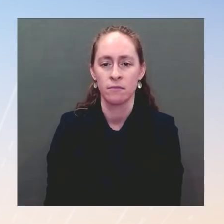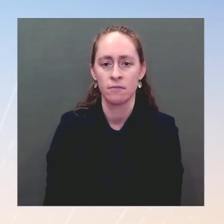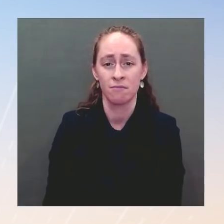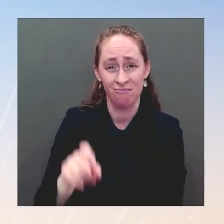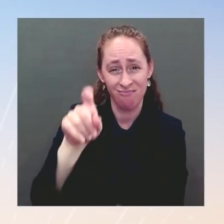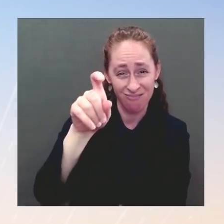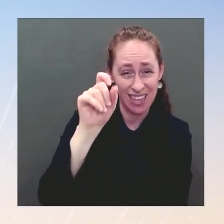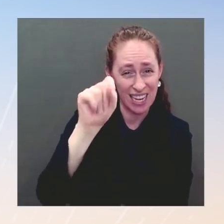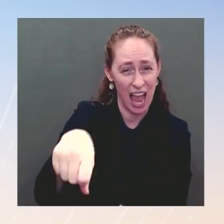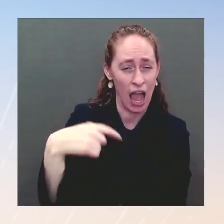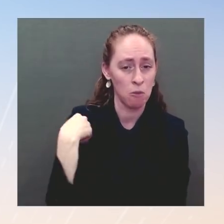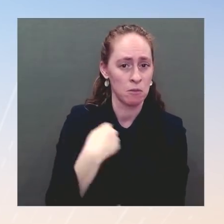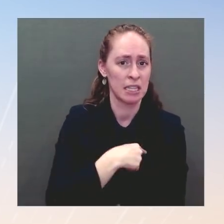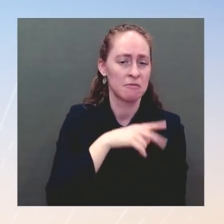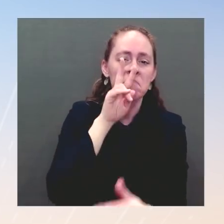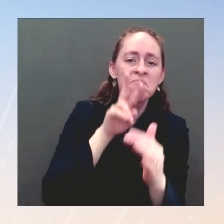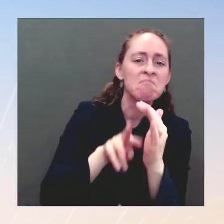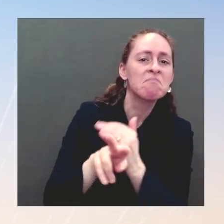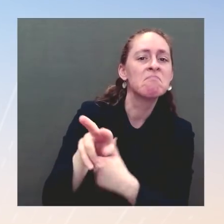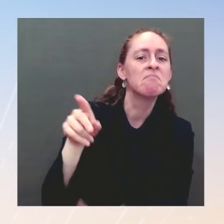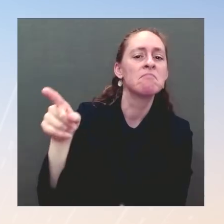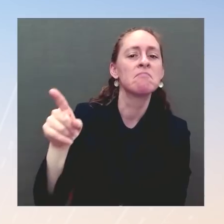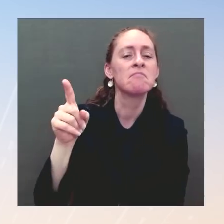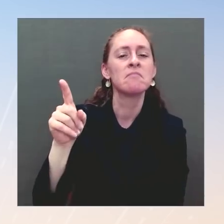in response to this? Ms. Psaki: We always reserve that option and, obviously,